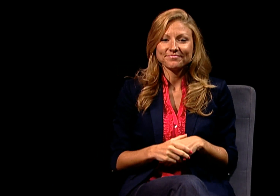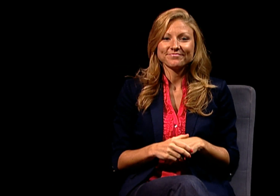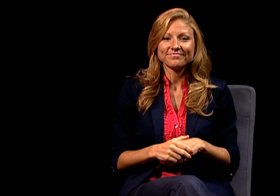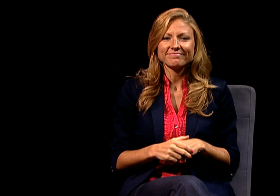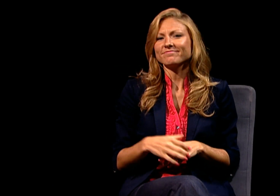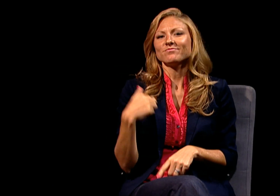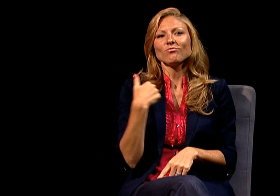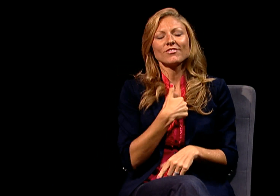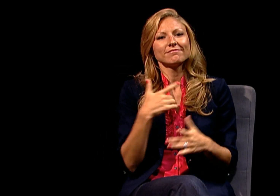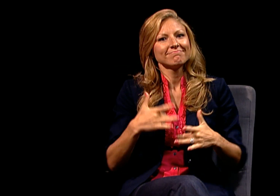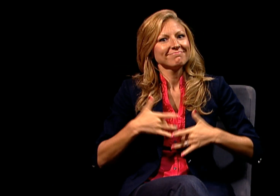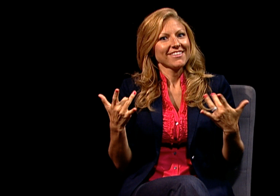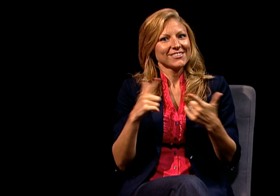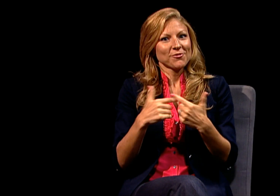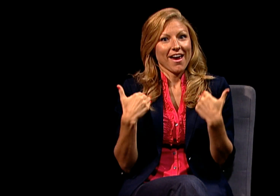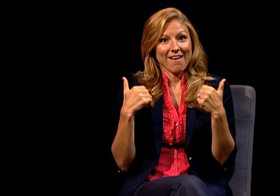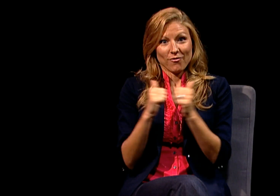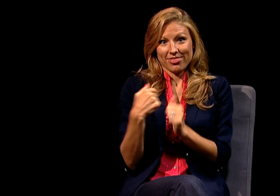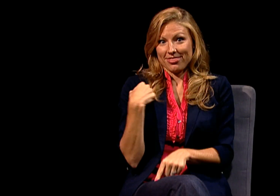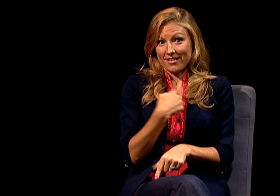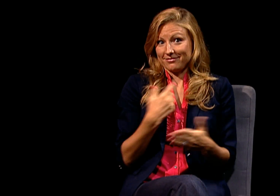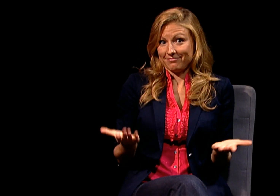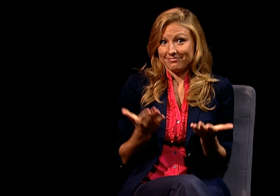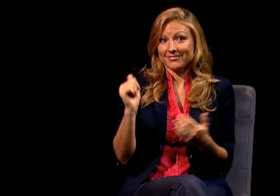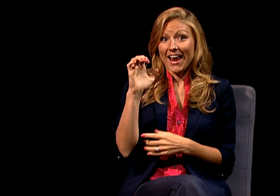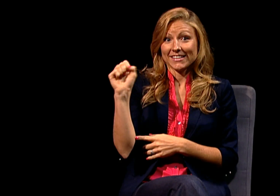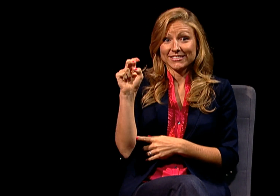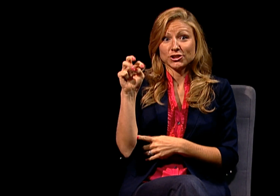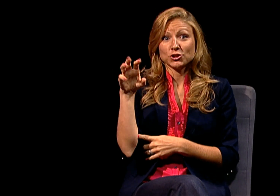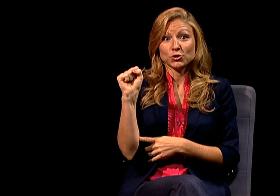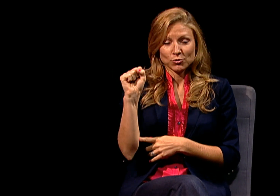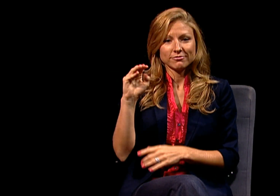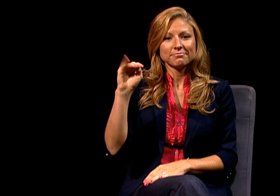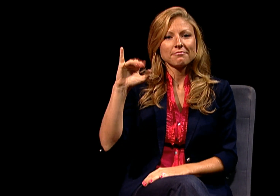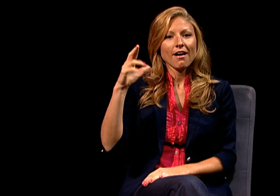WE'RE EXCITED TO HAVE WITH US ON ACCESS NEWS MICHAEL MCCAUL,